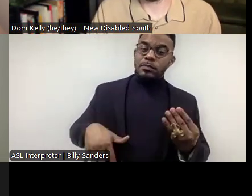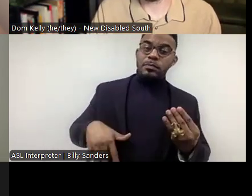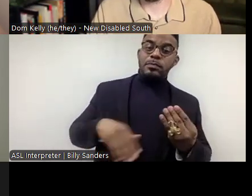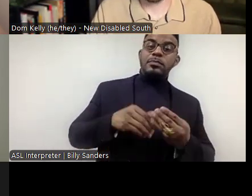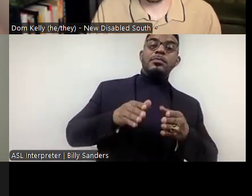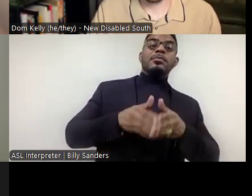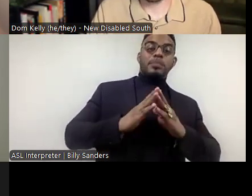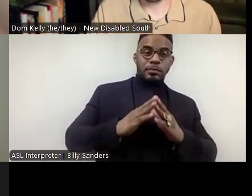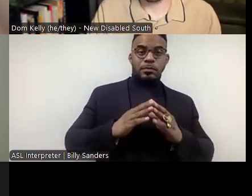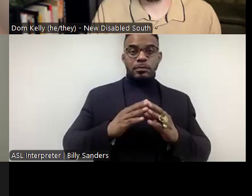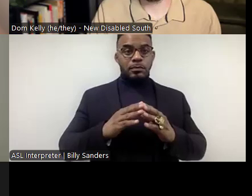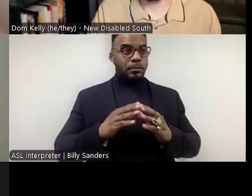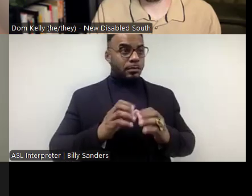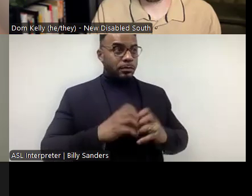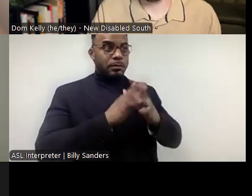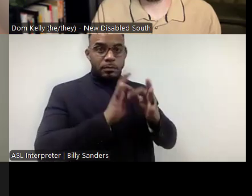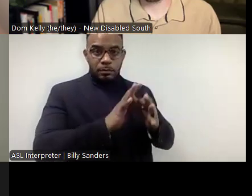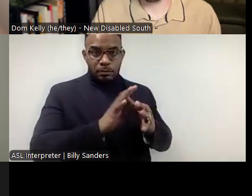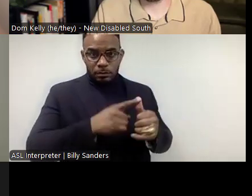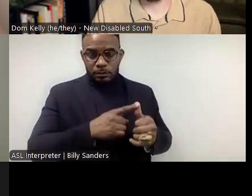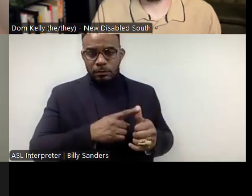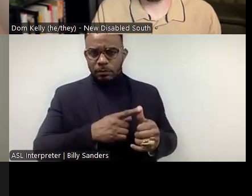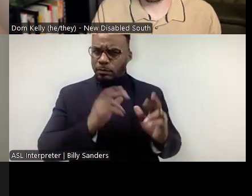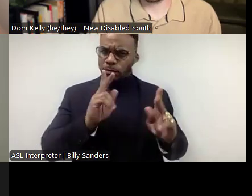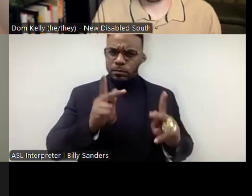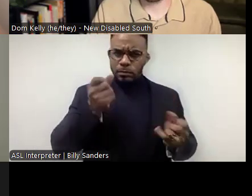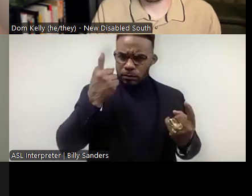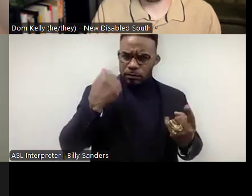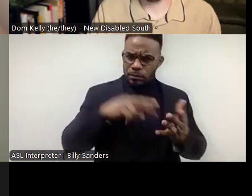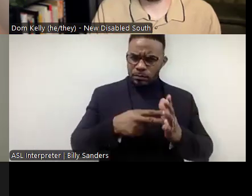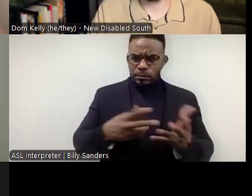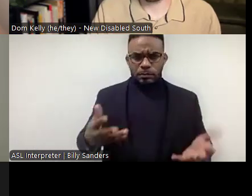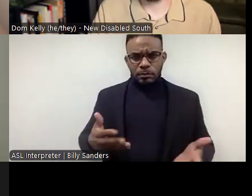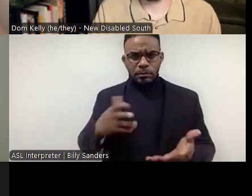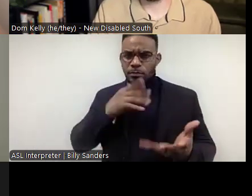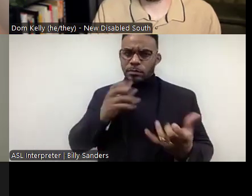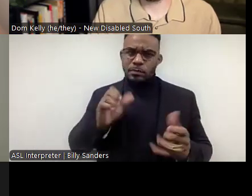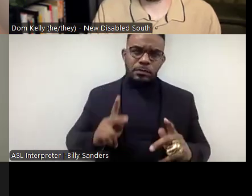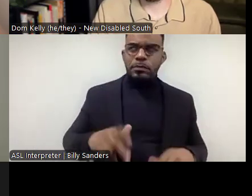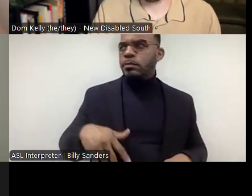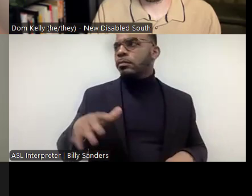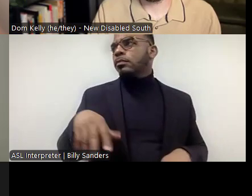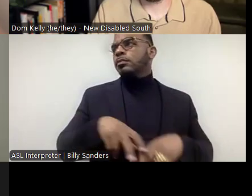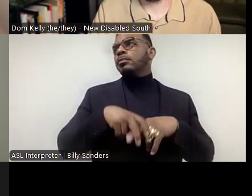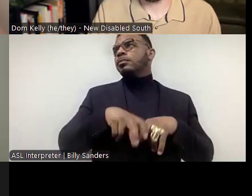If they haven't, then maybe you need to ask more nicely or build a relationship first. I hope people understand what I